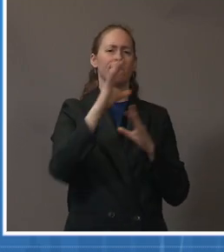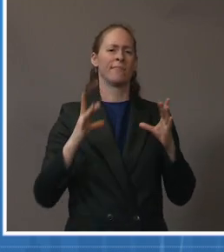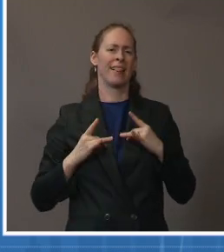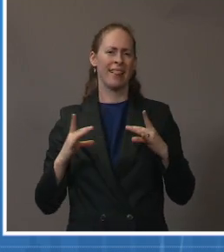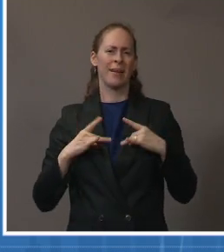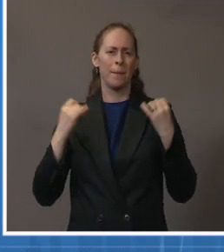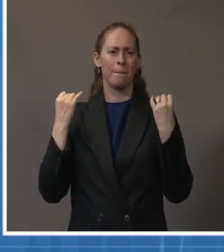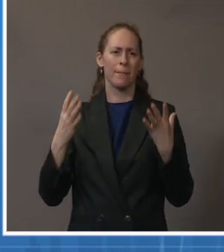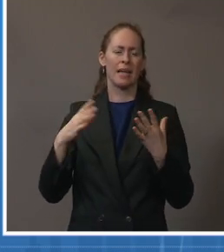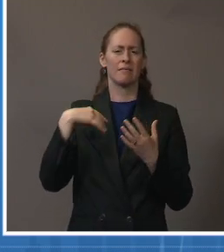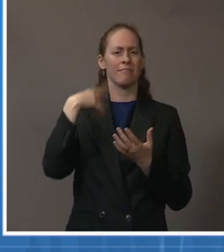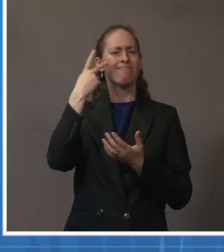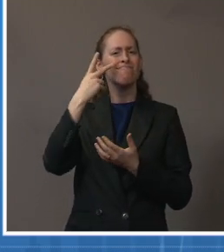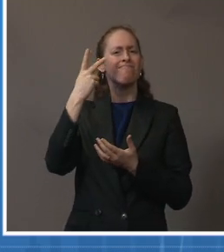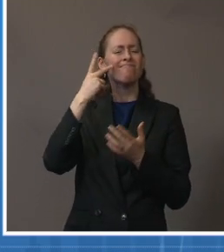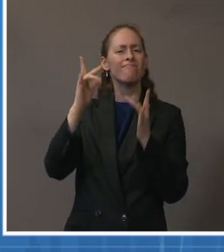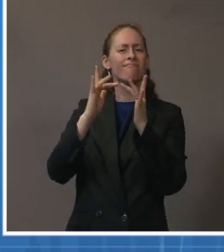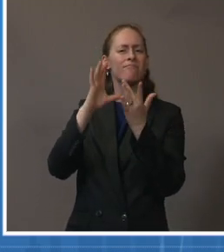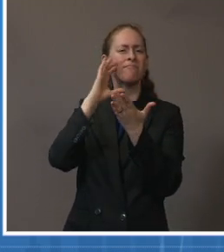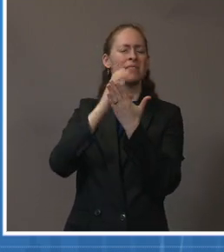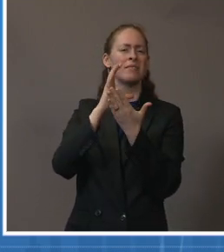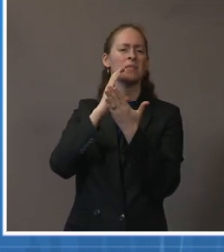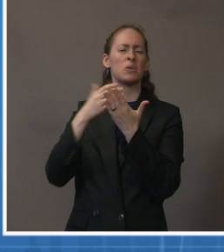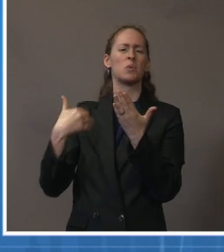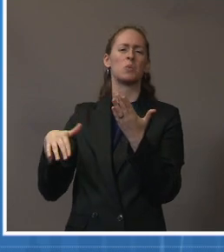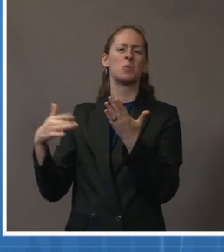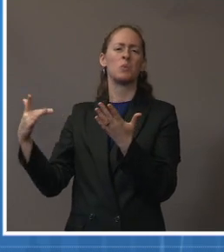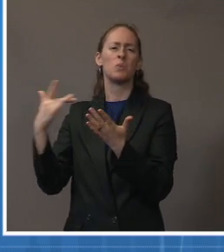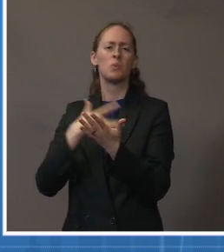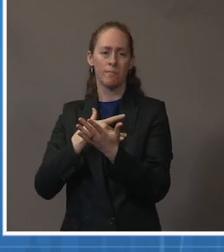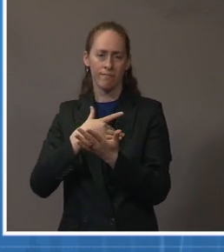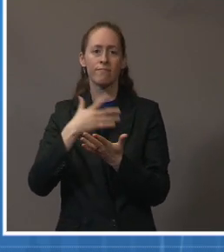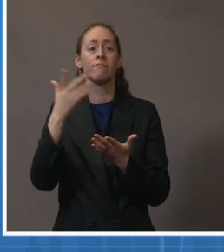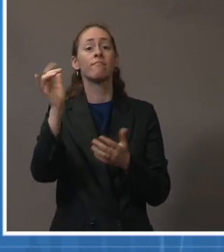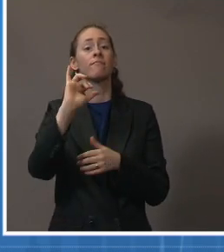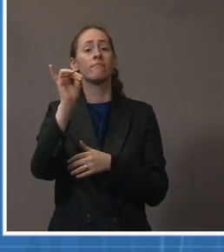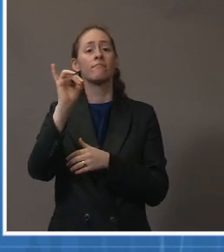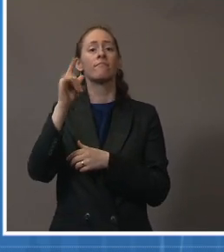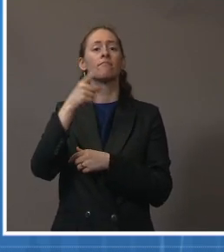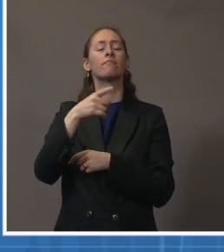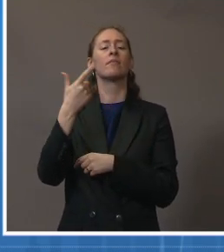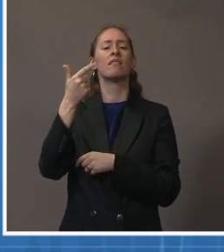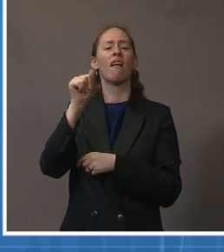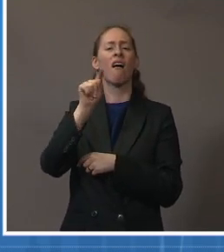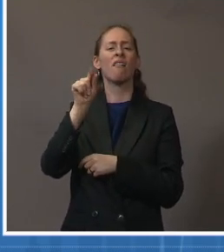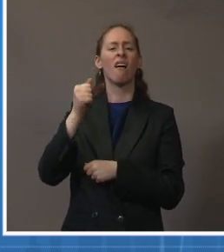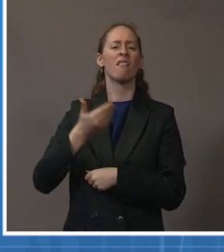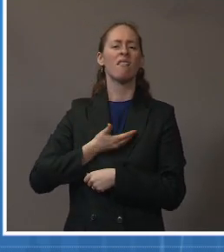Some of them will go to the West Bank and Gaza, which has just, obviously, endured its own form of crisis